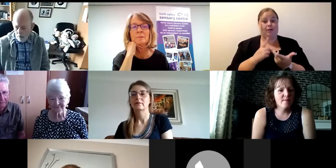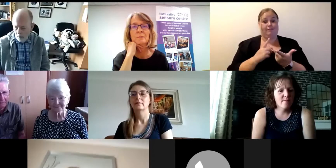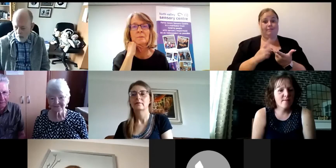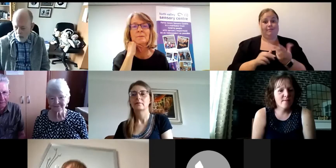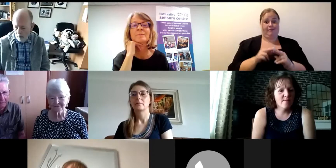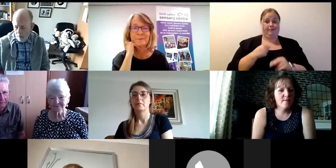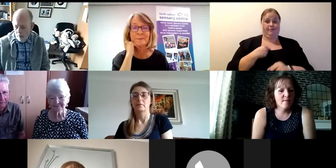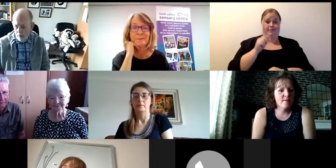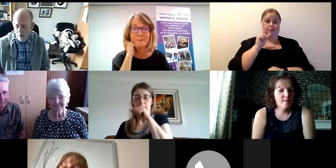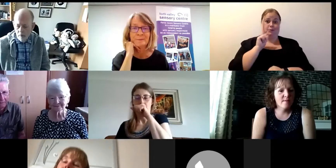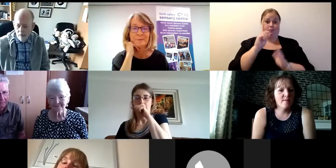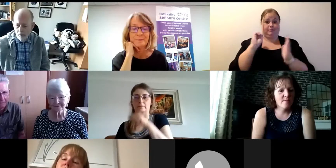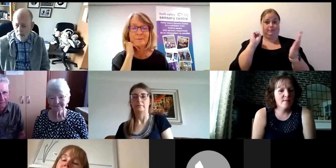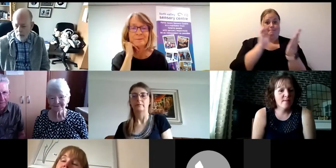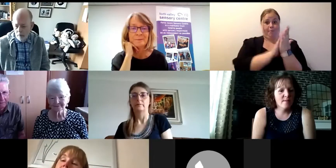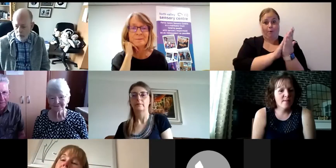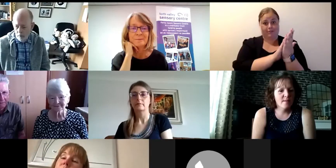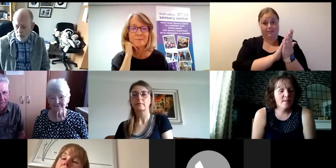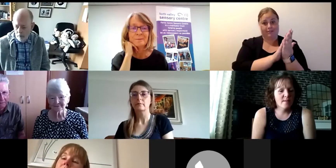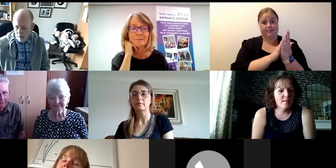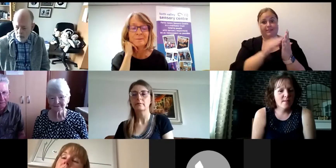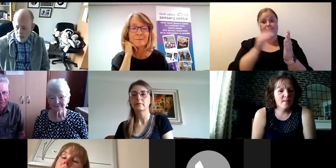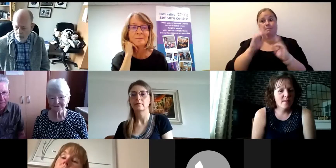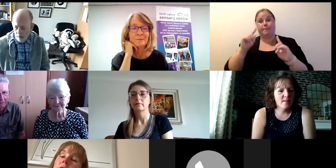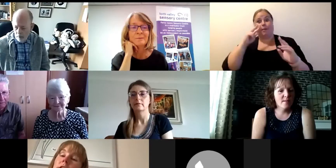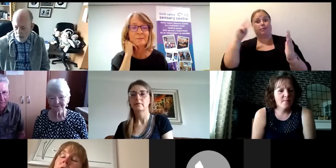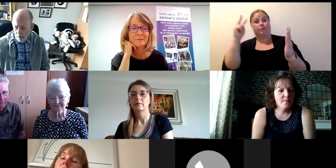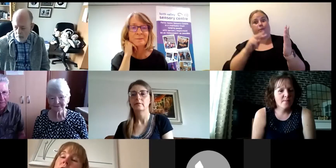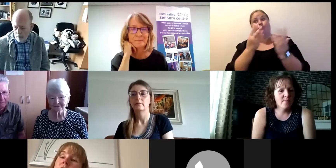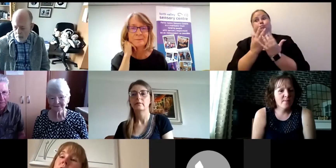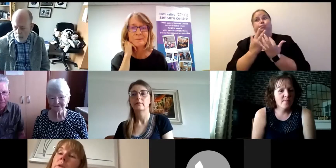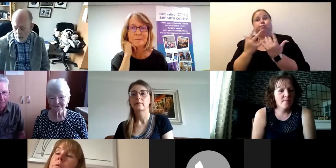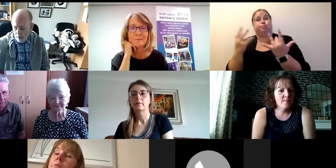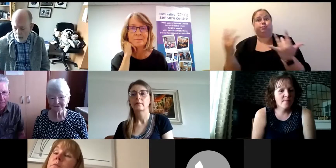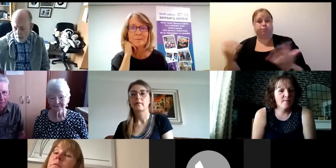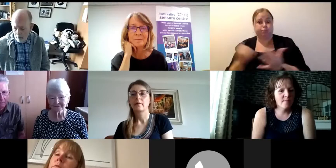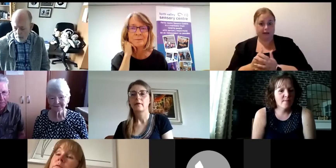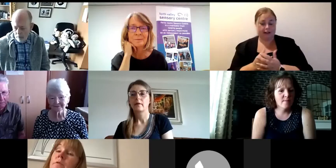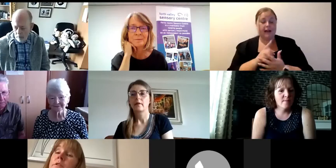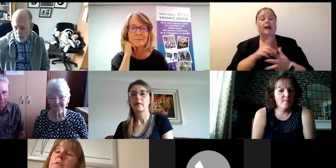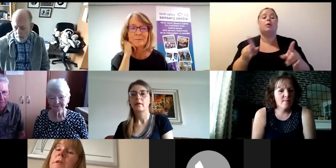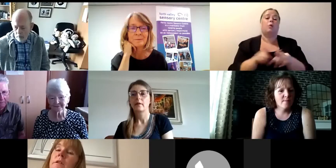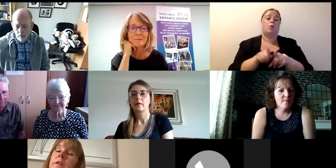people can see it and because obviously I did paracycling, lots of other people with